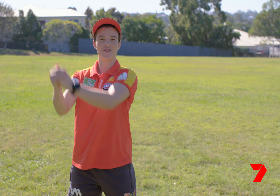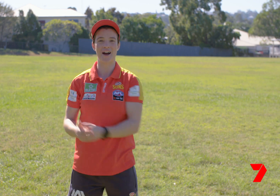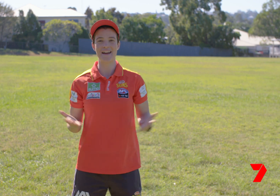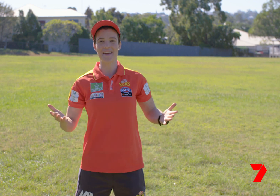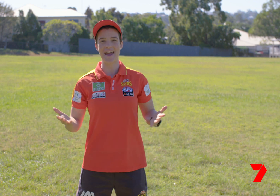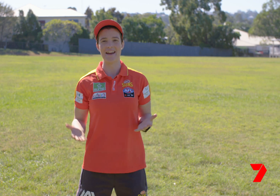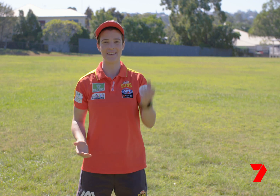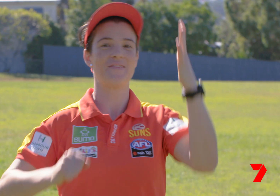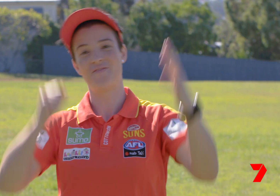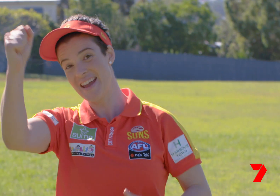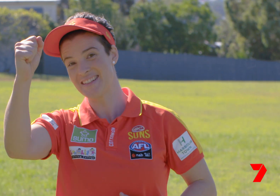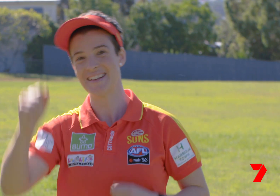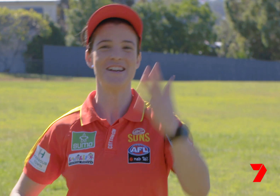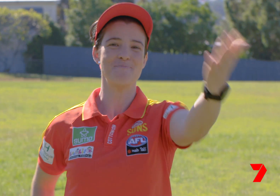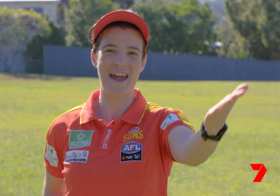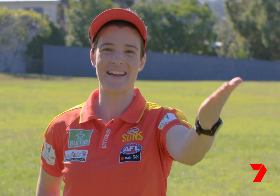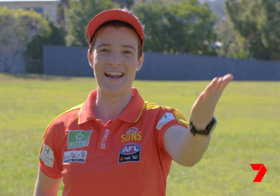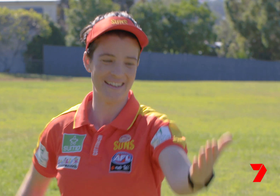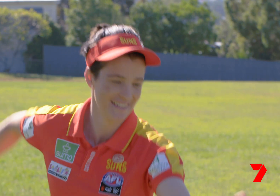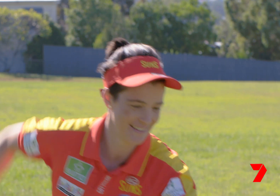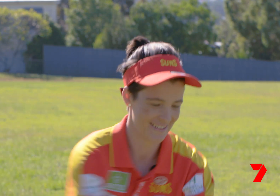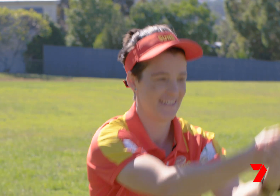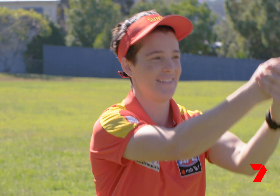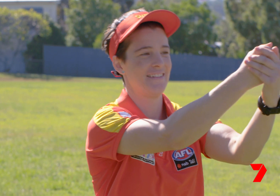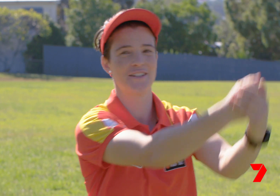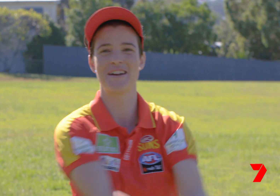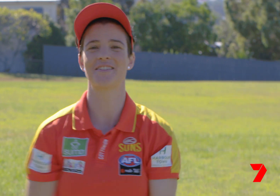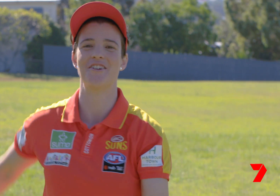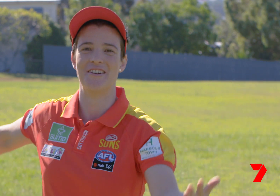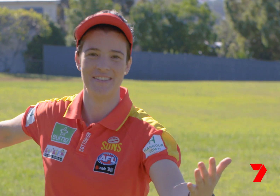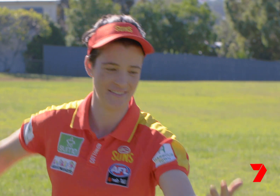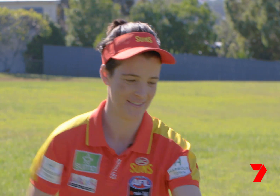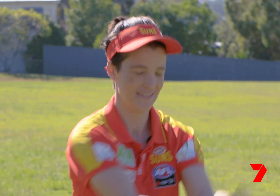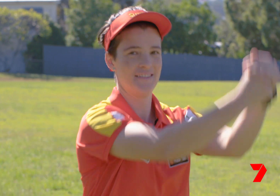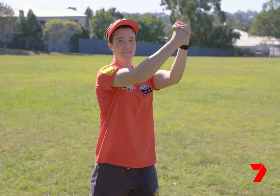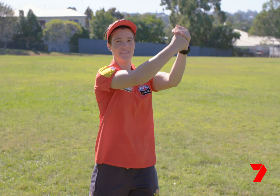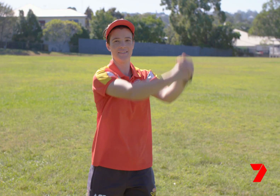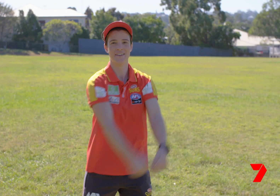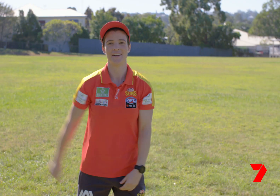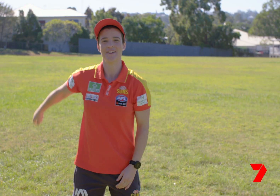Try the other hand! Fist, pancake, swing through.